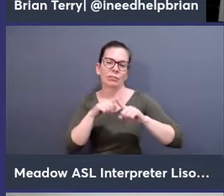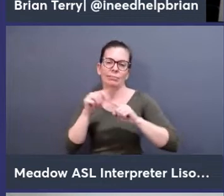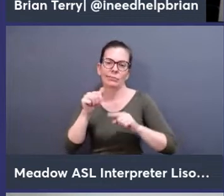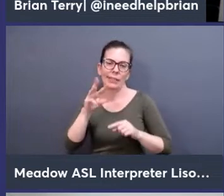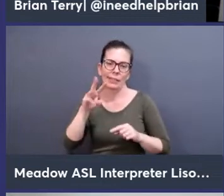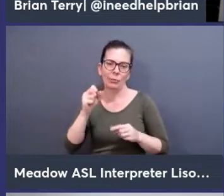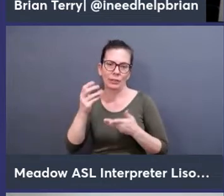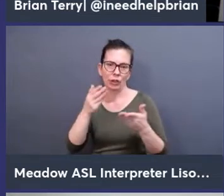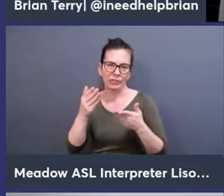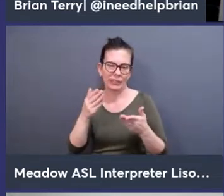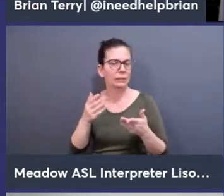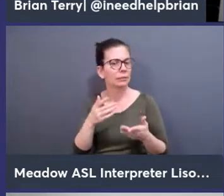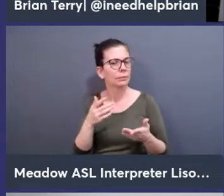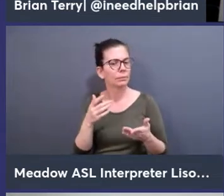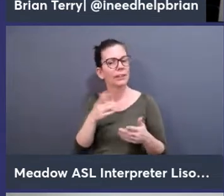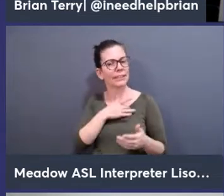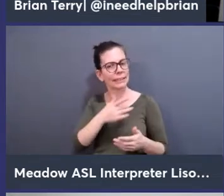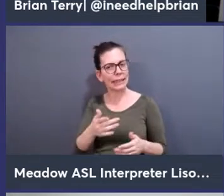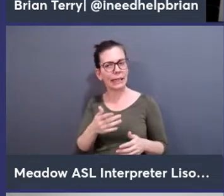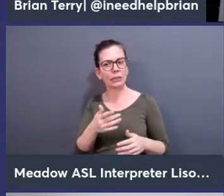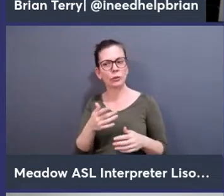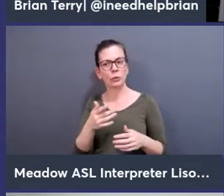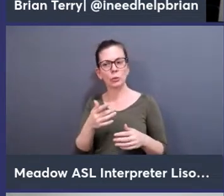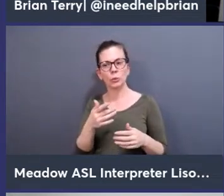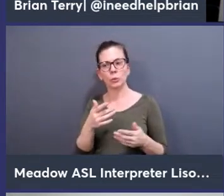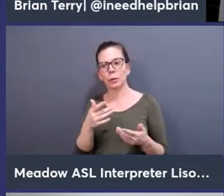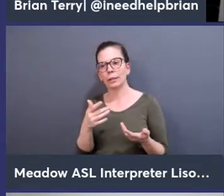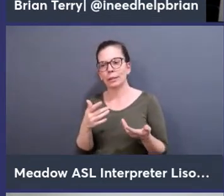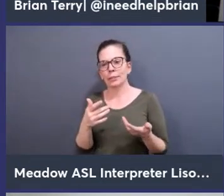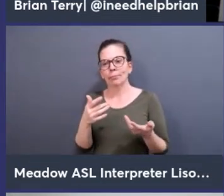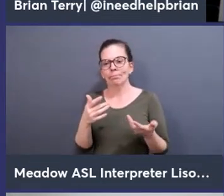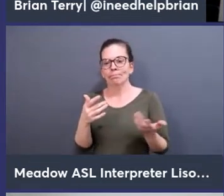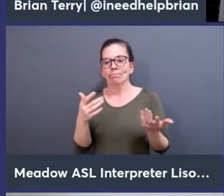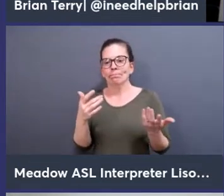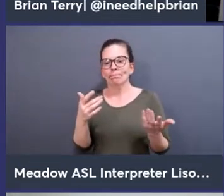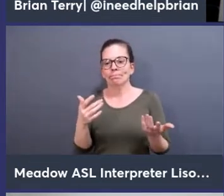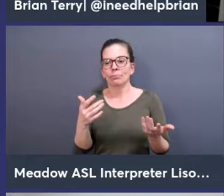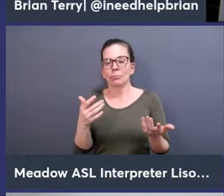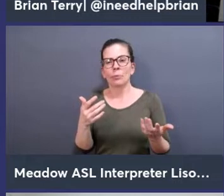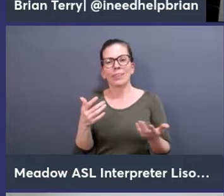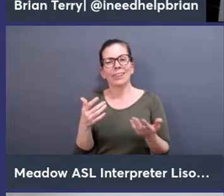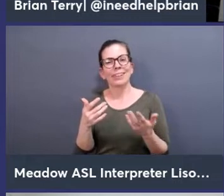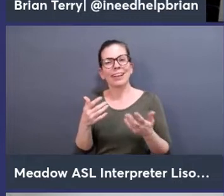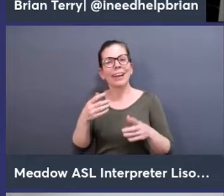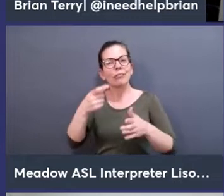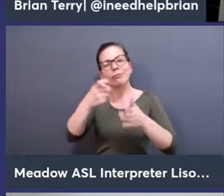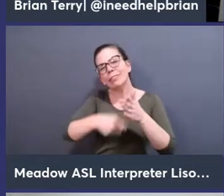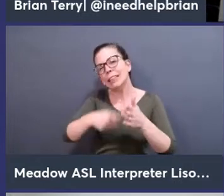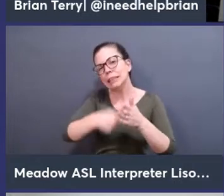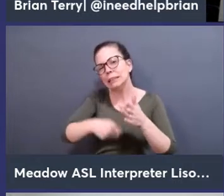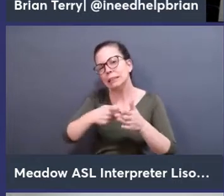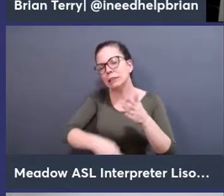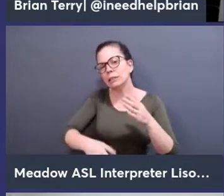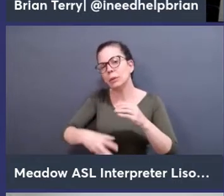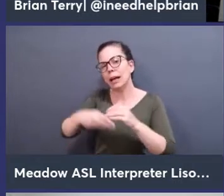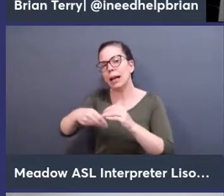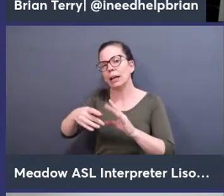usually there's, like there will be fees that will be charged based off of what you use.